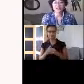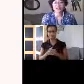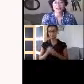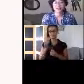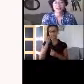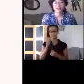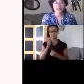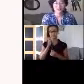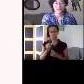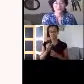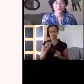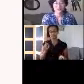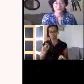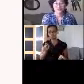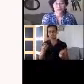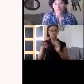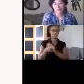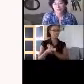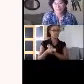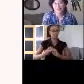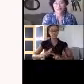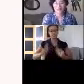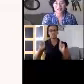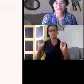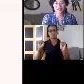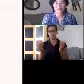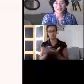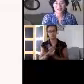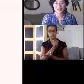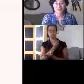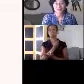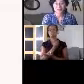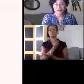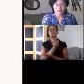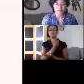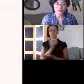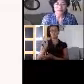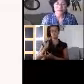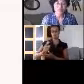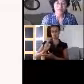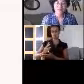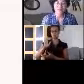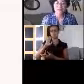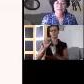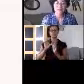same flow of how things have been done in the status quo.